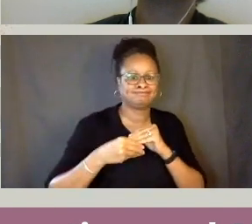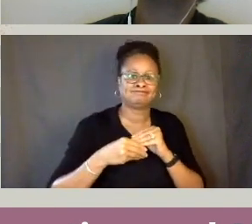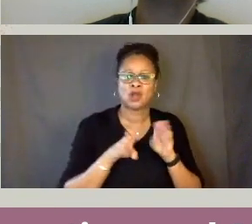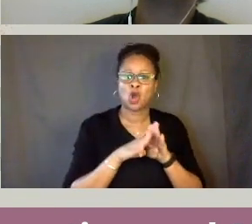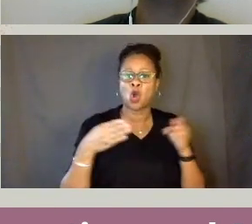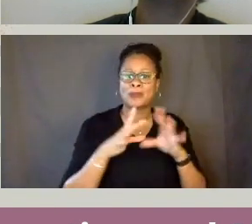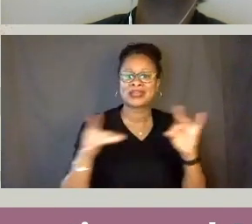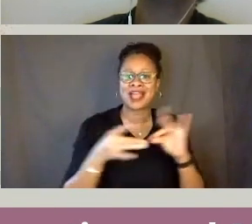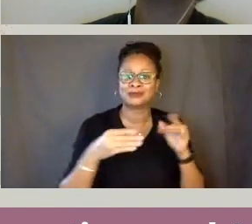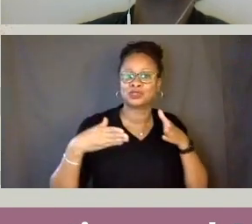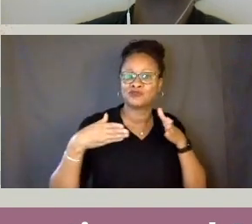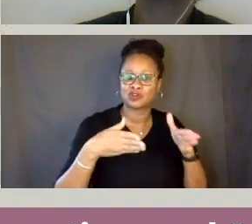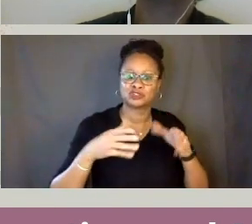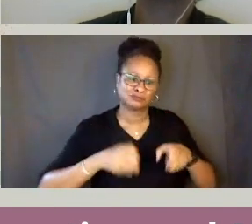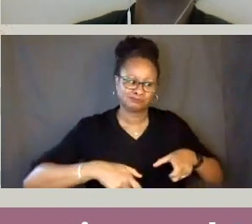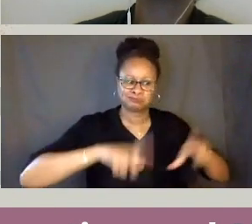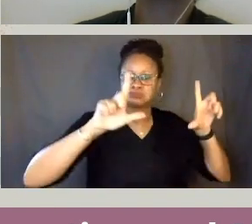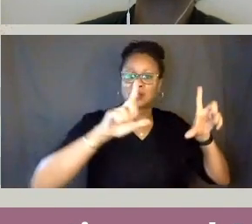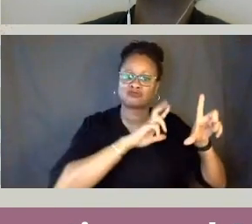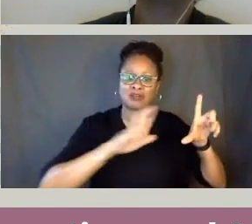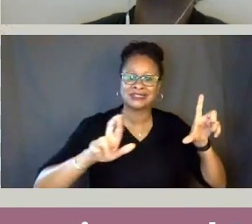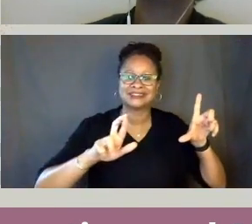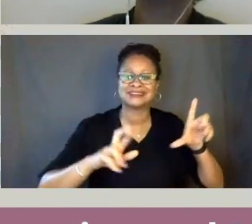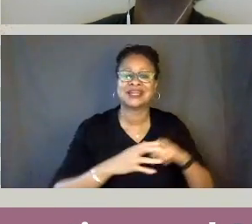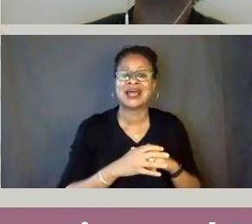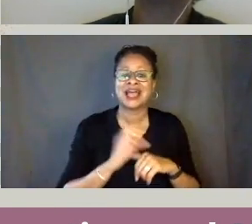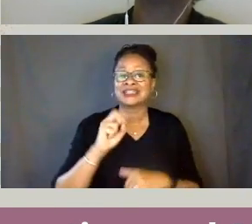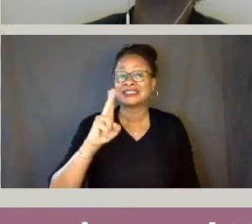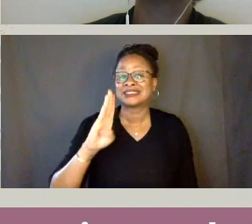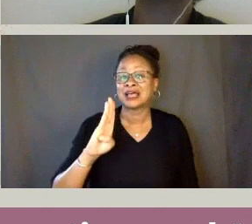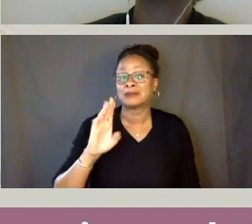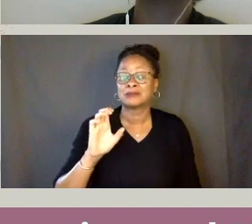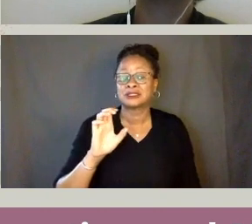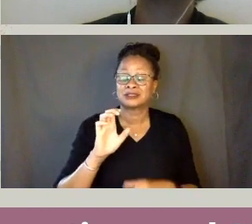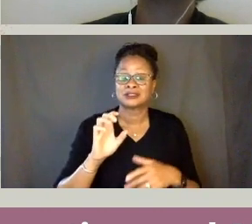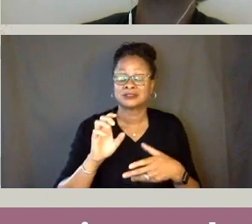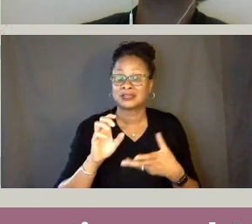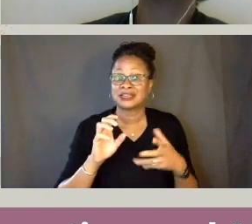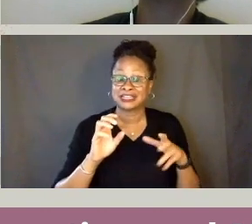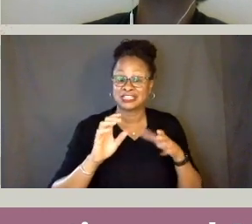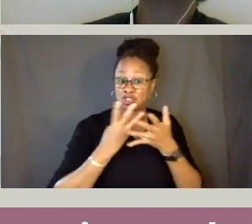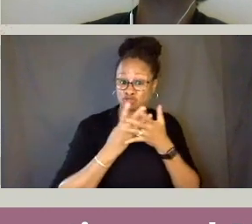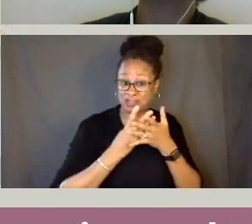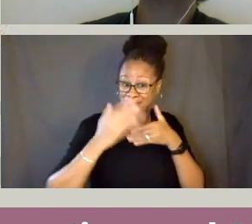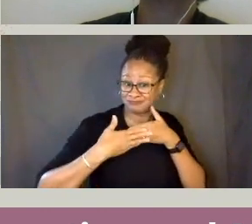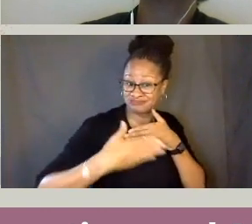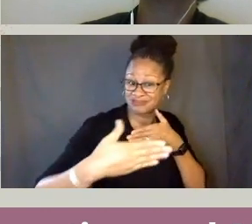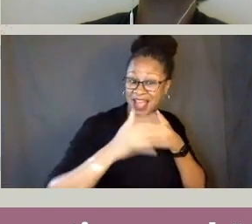And the subsequent screenings that we had